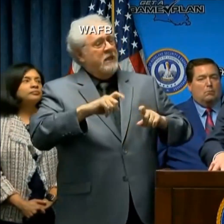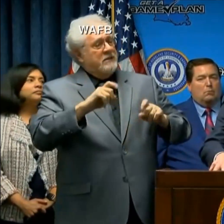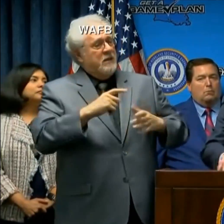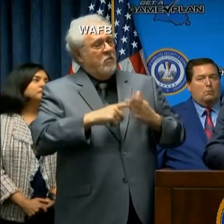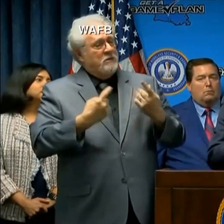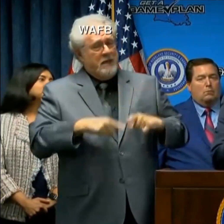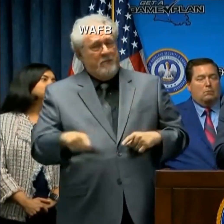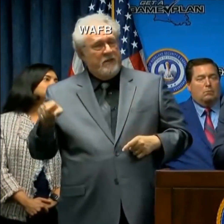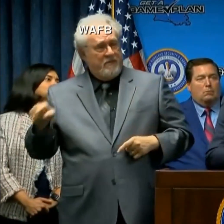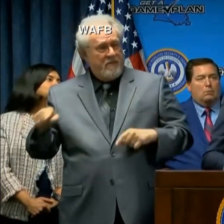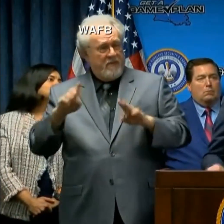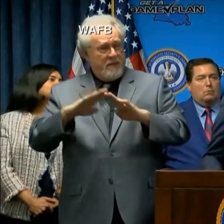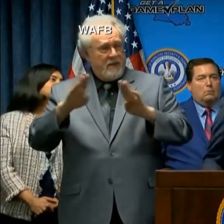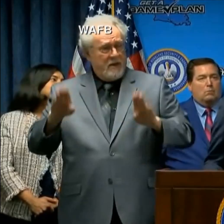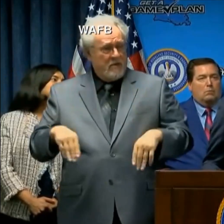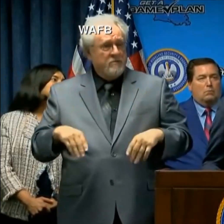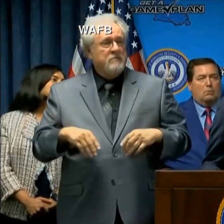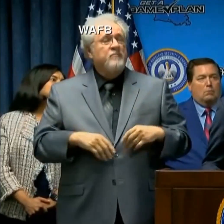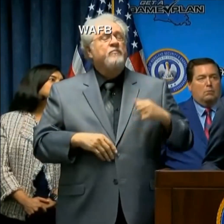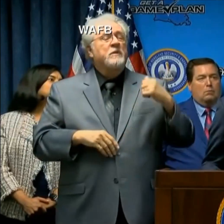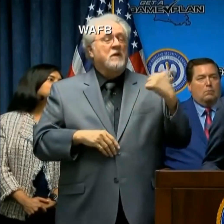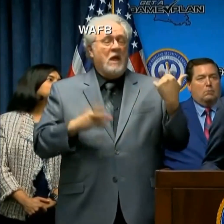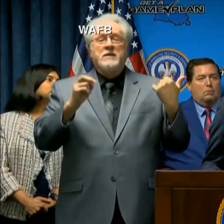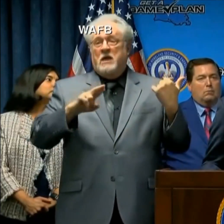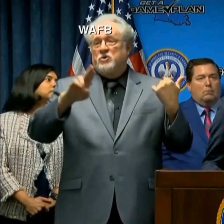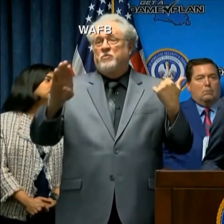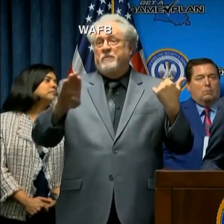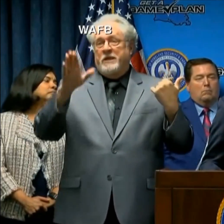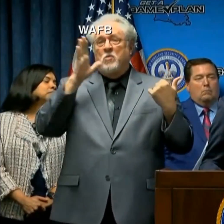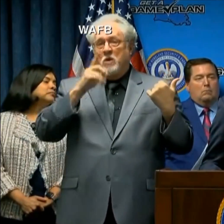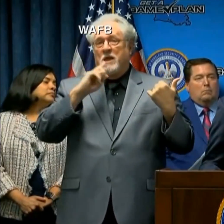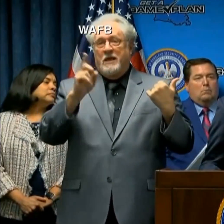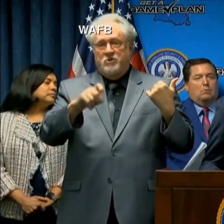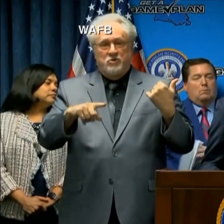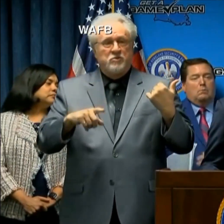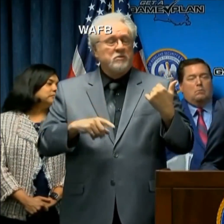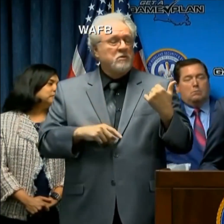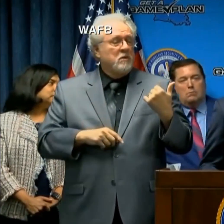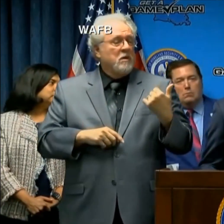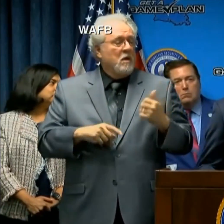that facility dr. B who's going to answer that question but your your first